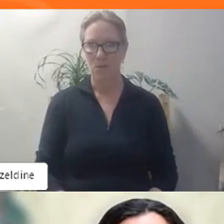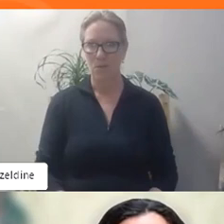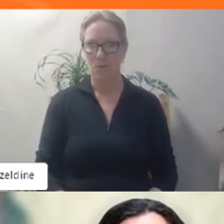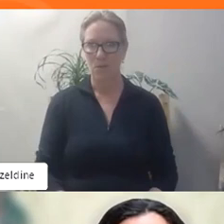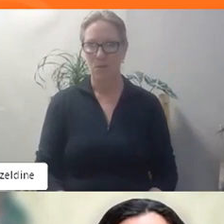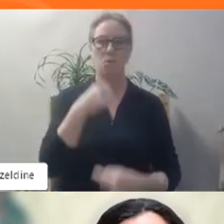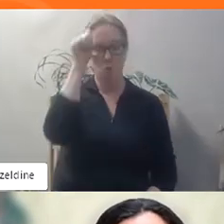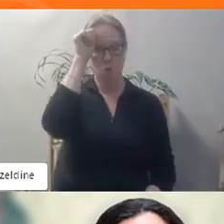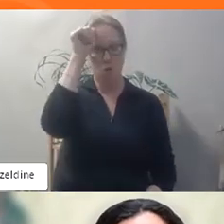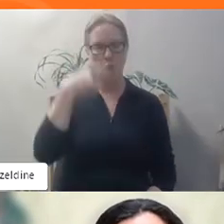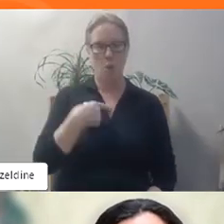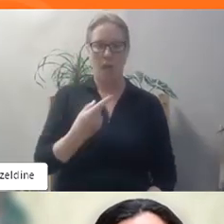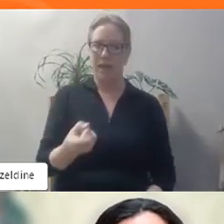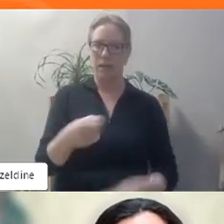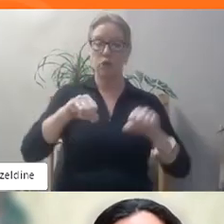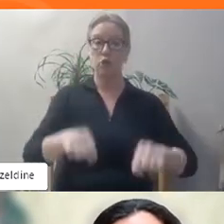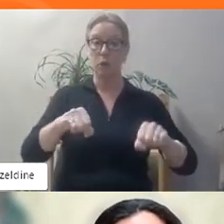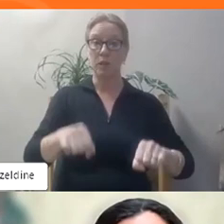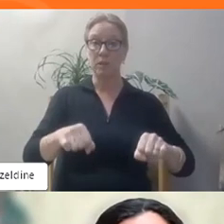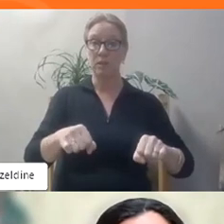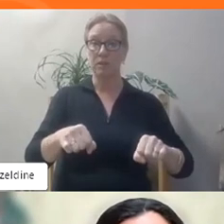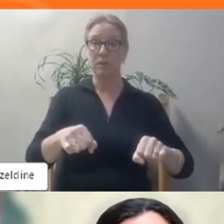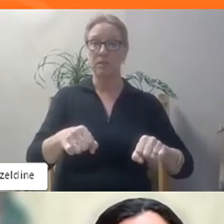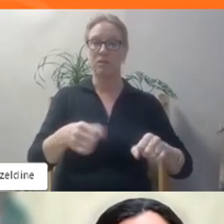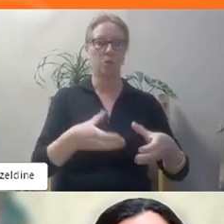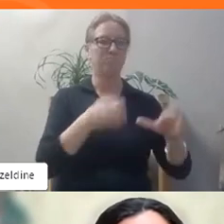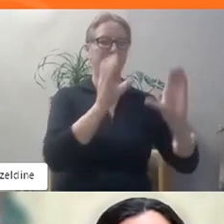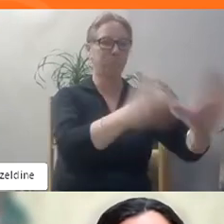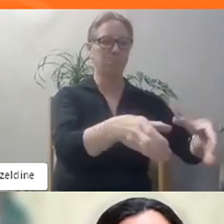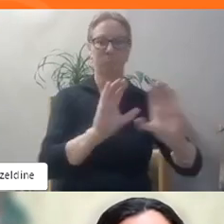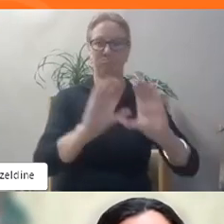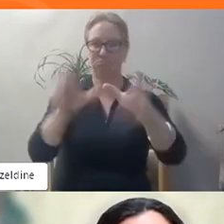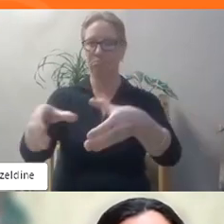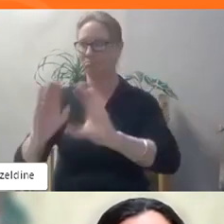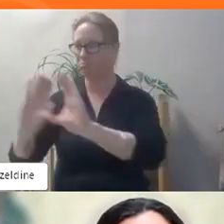not inclusion. And, like Mark said, confining students to parking spaces